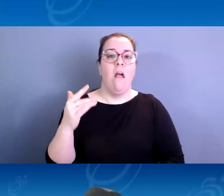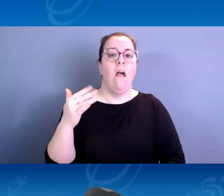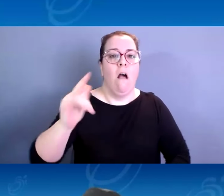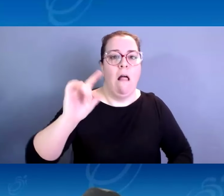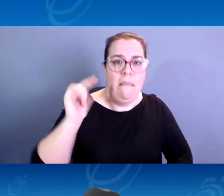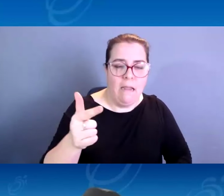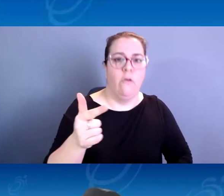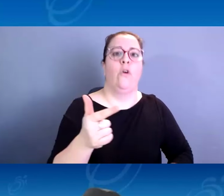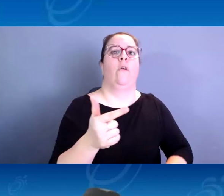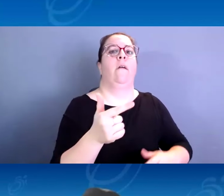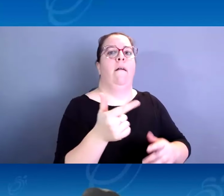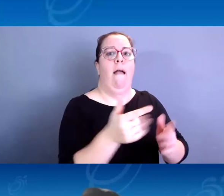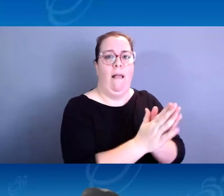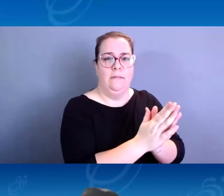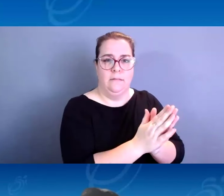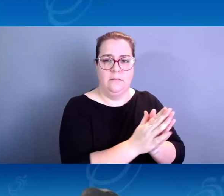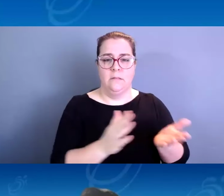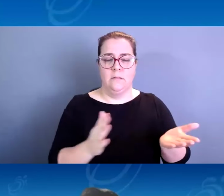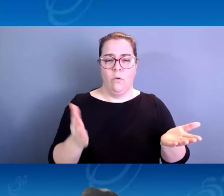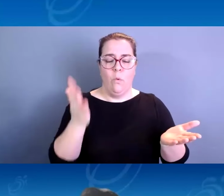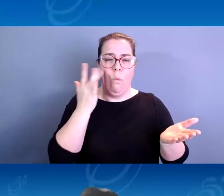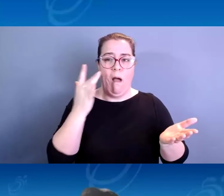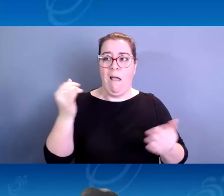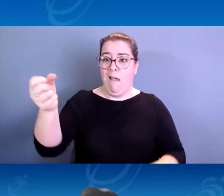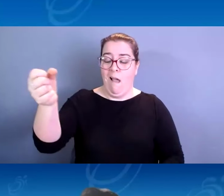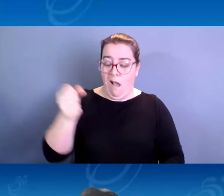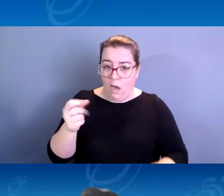to not feel like you're the other one in the room that needs extra help?